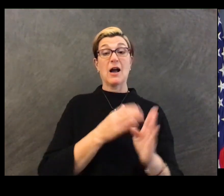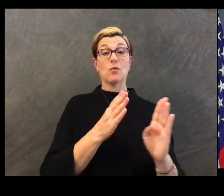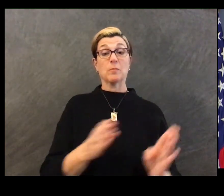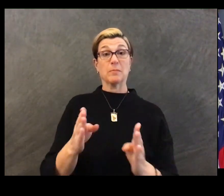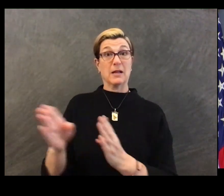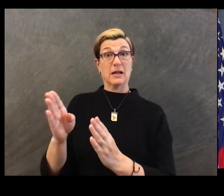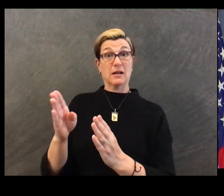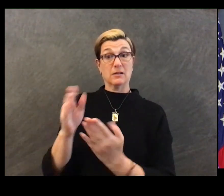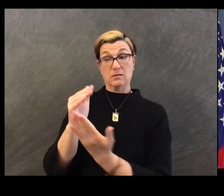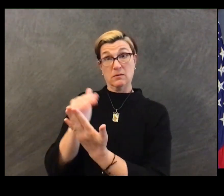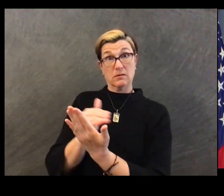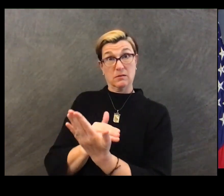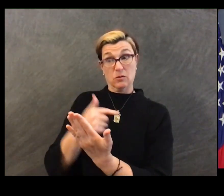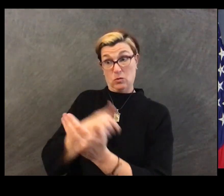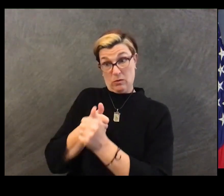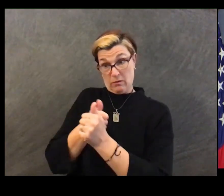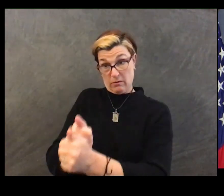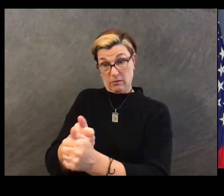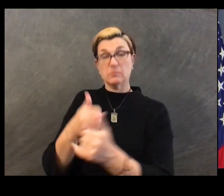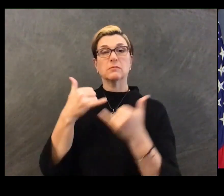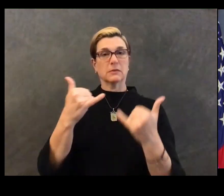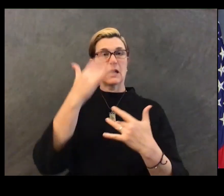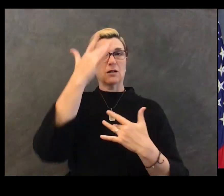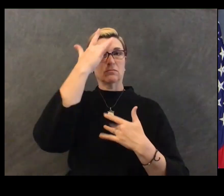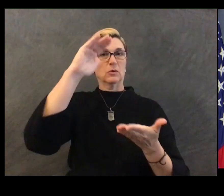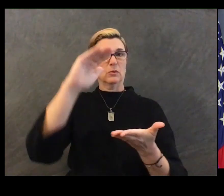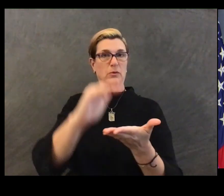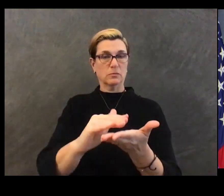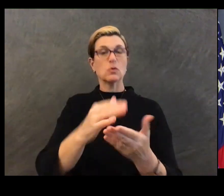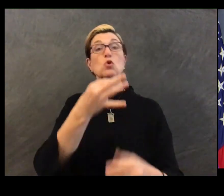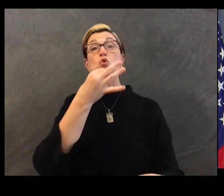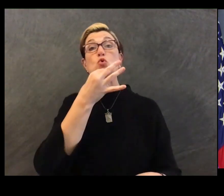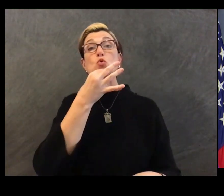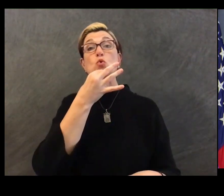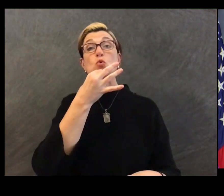more states will soon be in a position to gradually and safely reopen that's